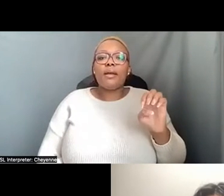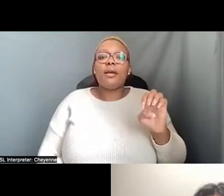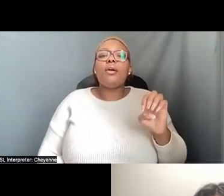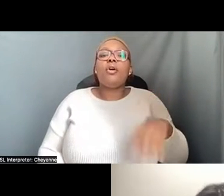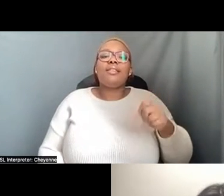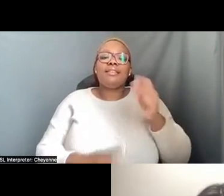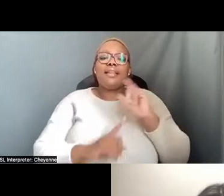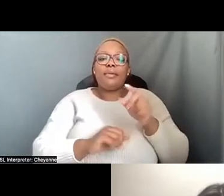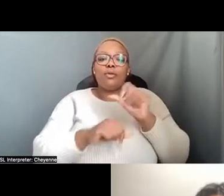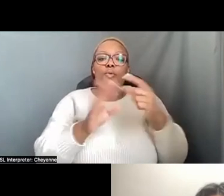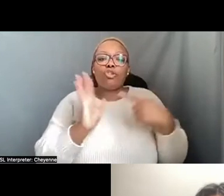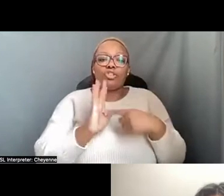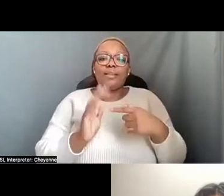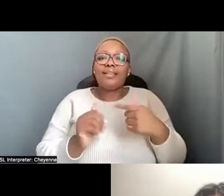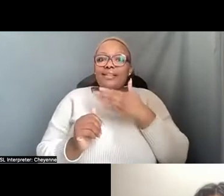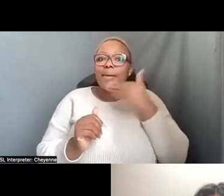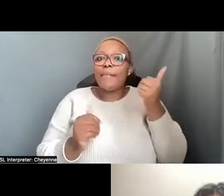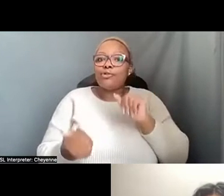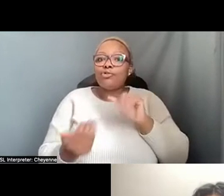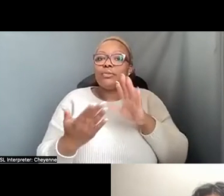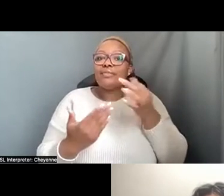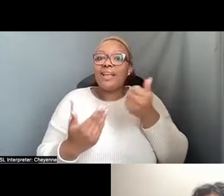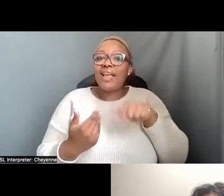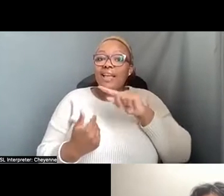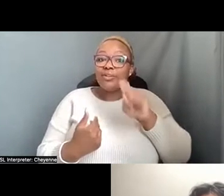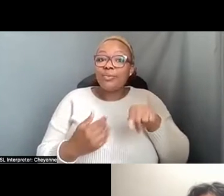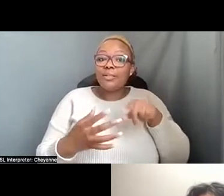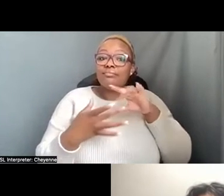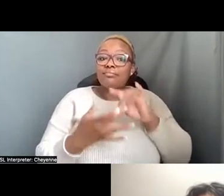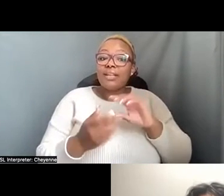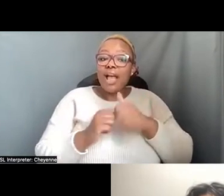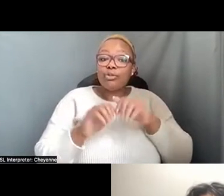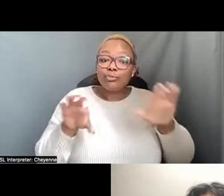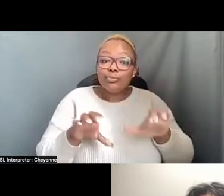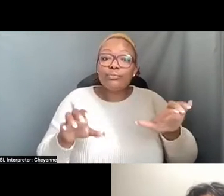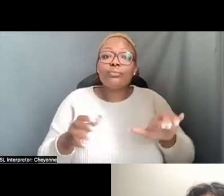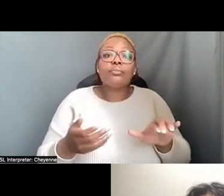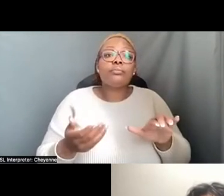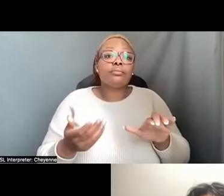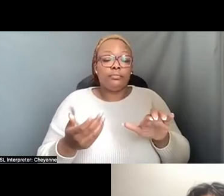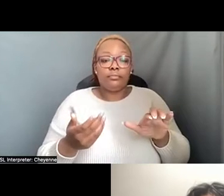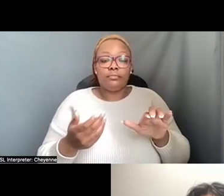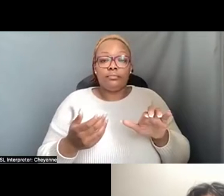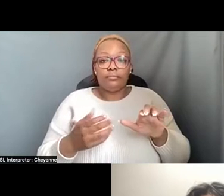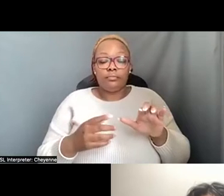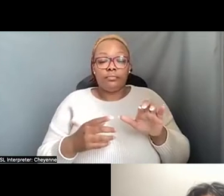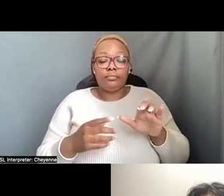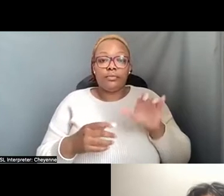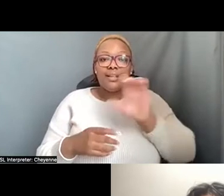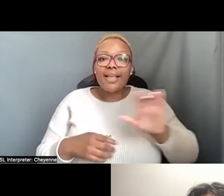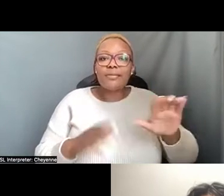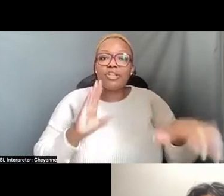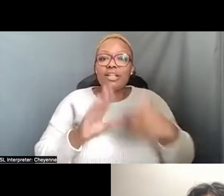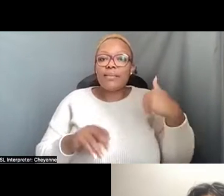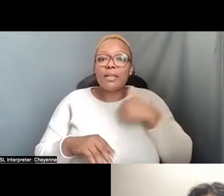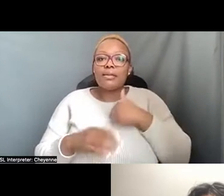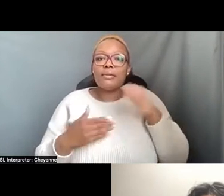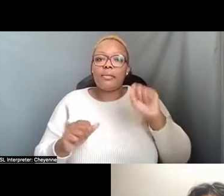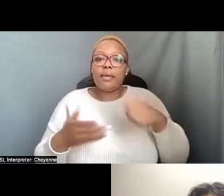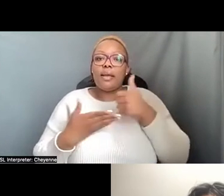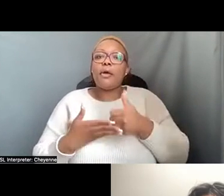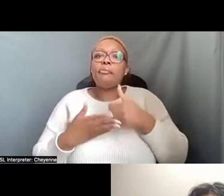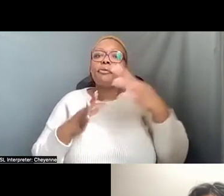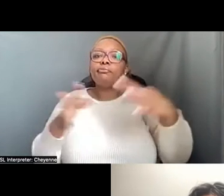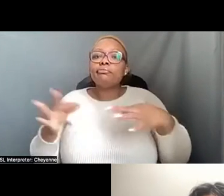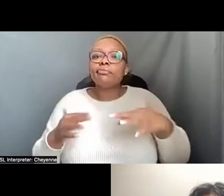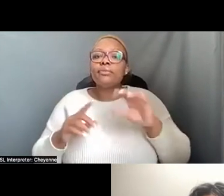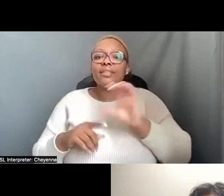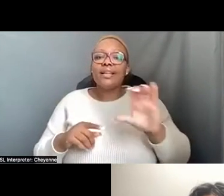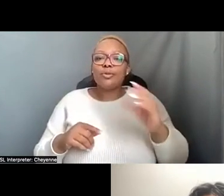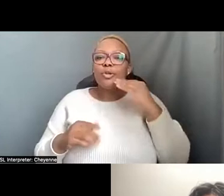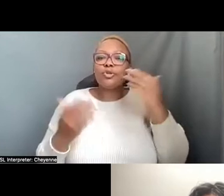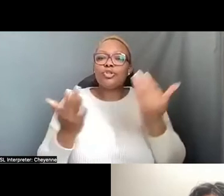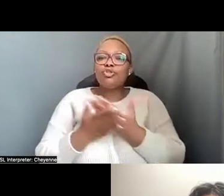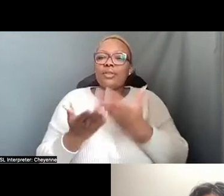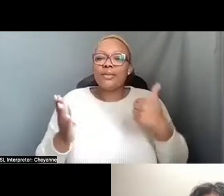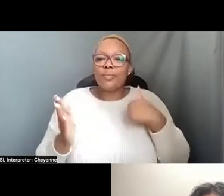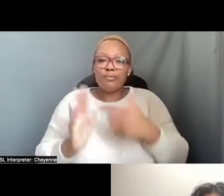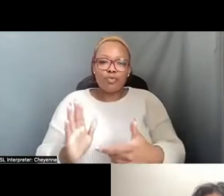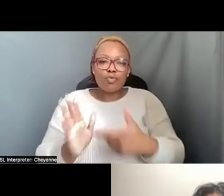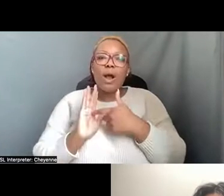would recommend that open captions through Adobe premiere is the way to go.